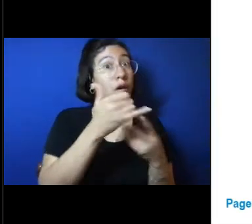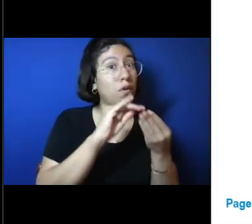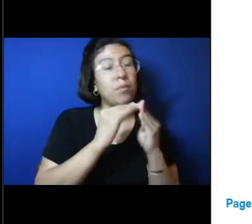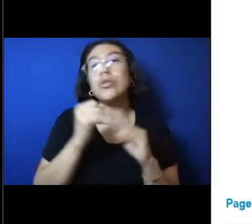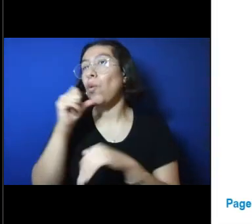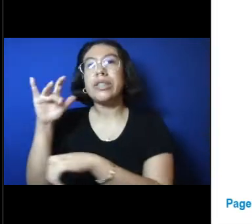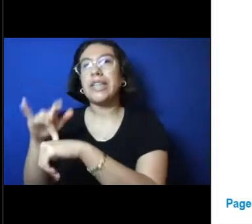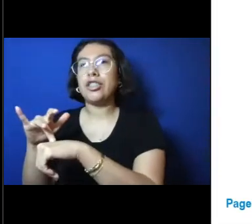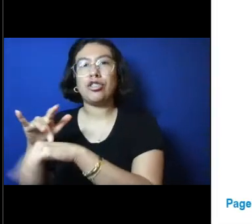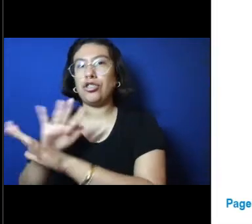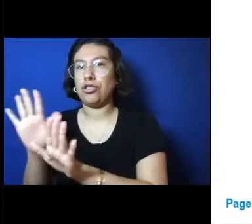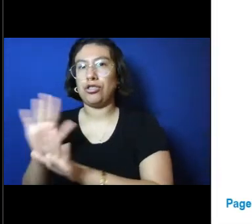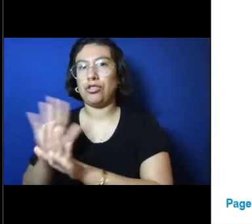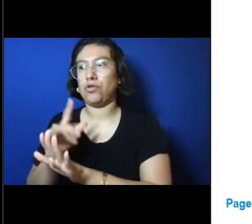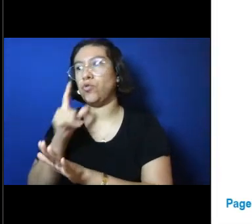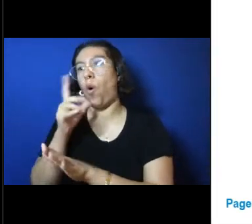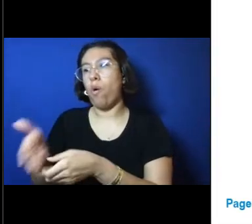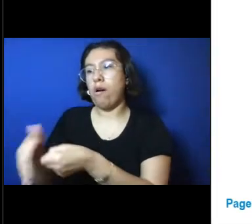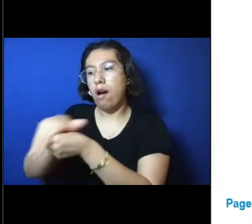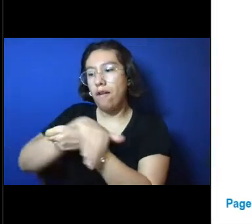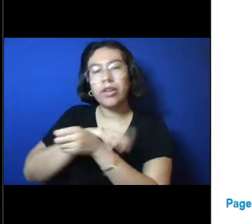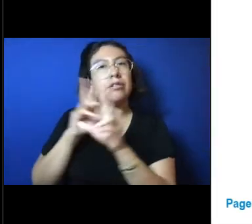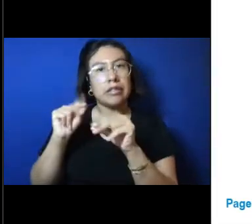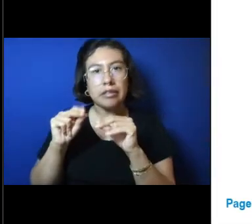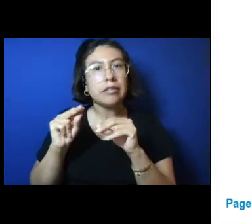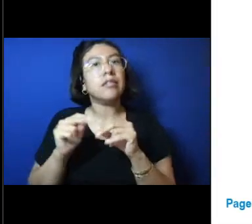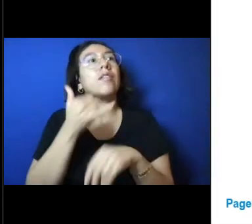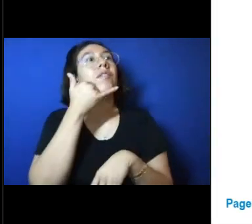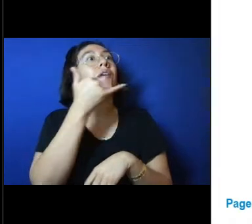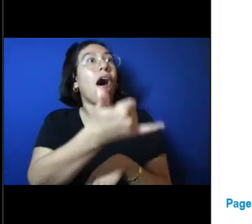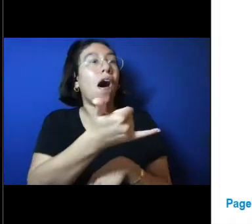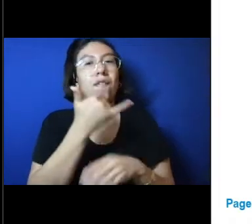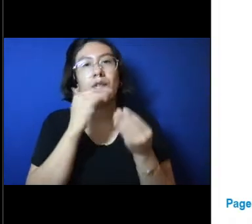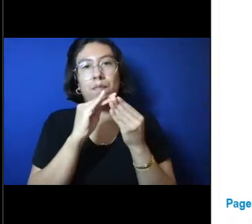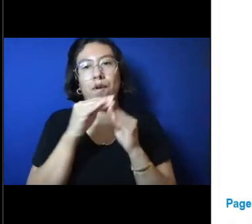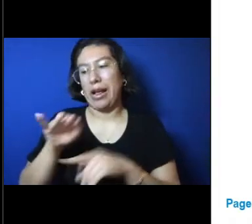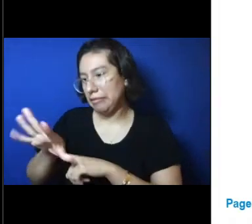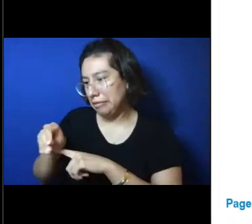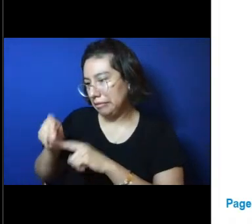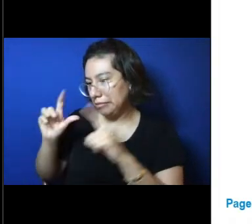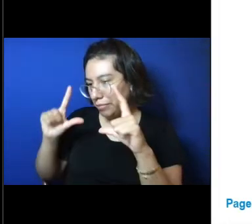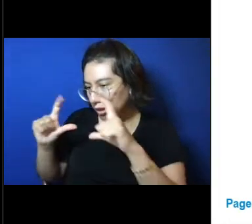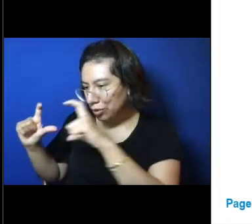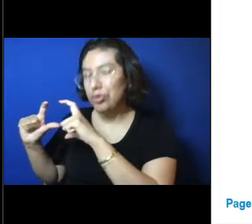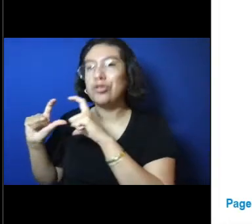instead of putting something on the turtle, call the phone number and take pictures. Those are always very, very helpful.